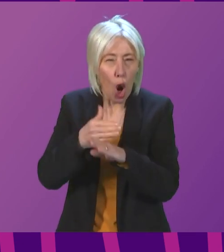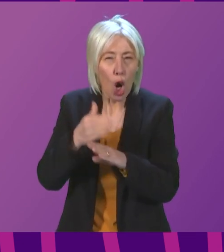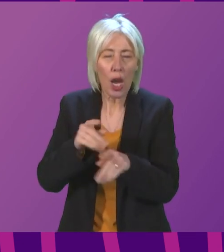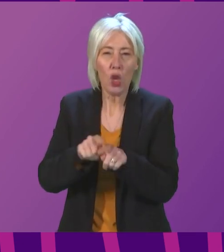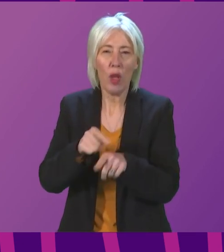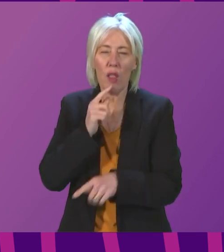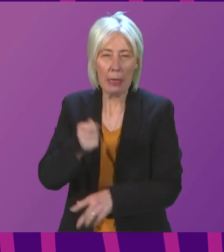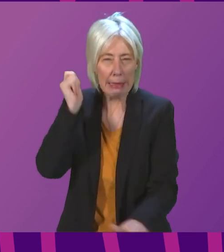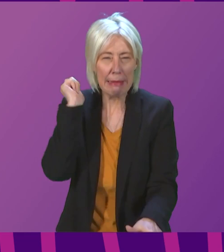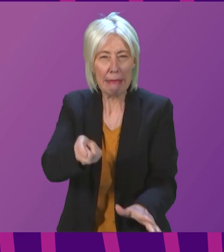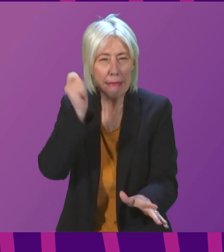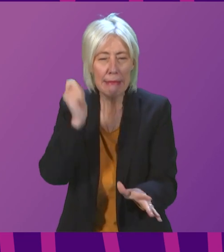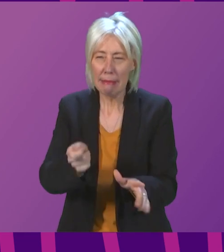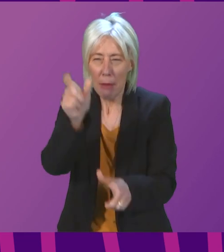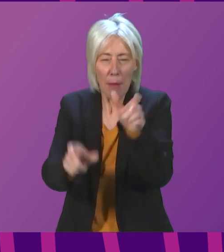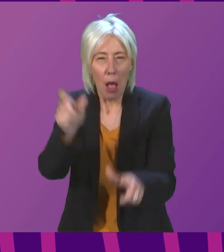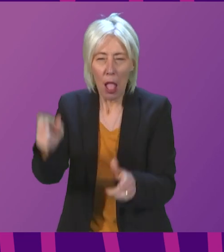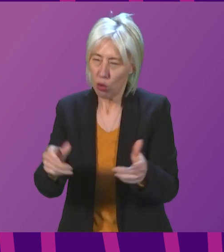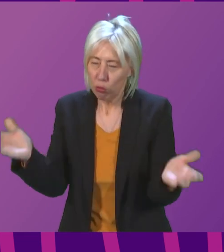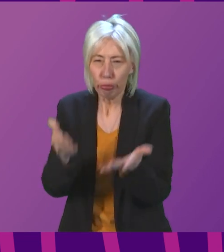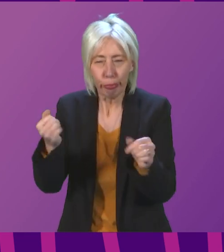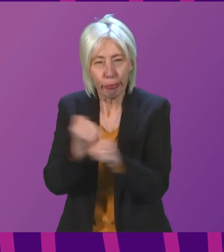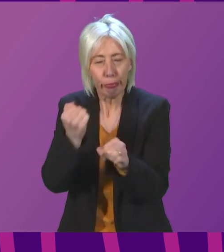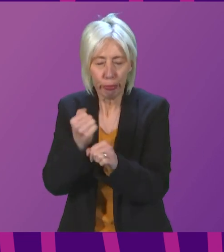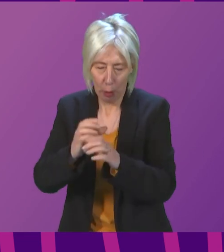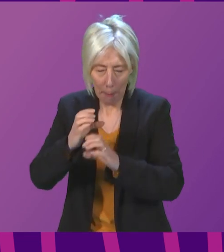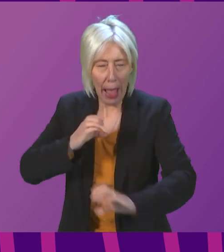Surely those are not people with whom the Scottish Government should be doing business.